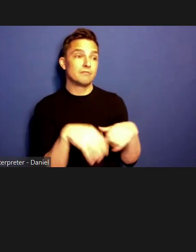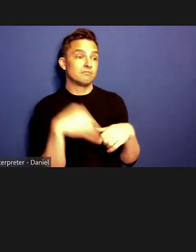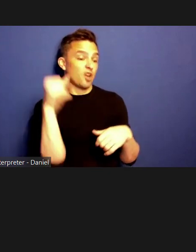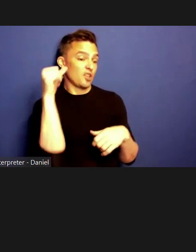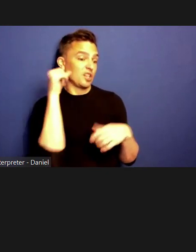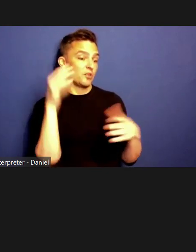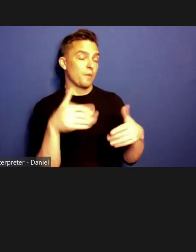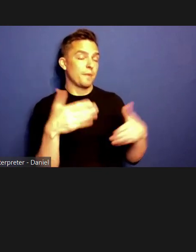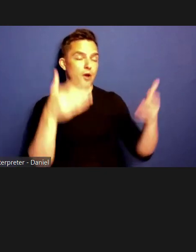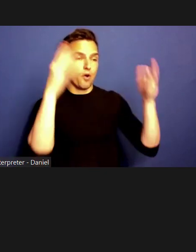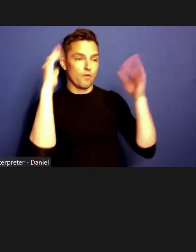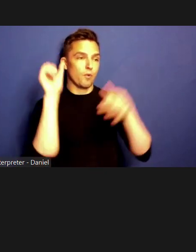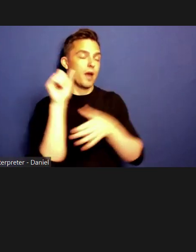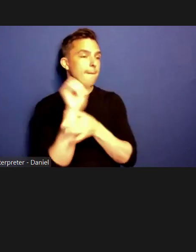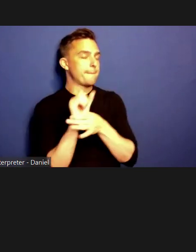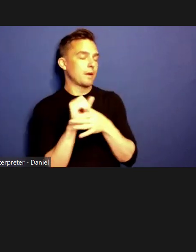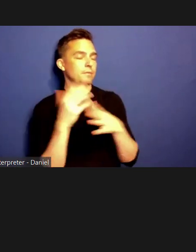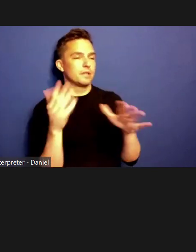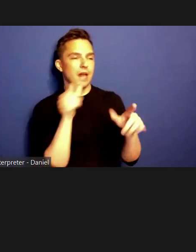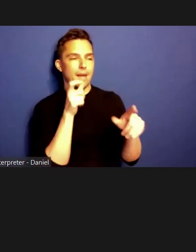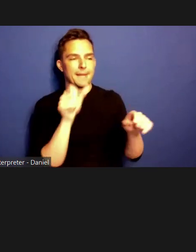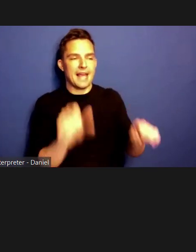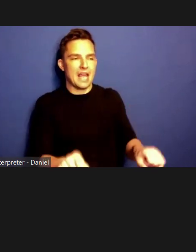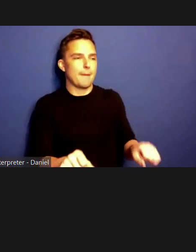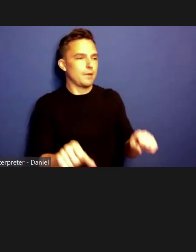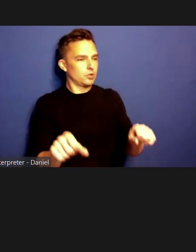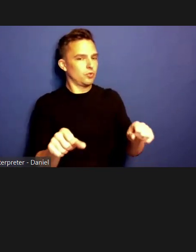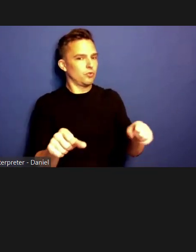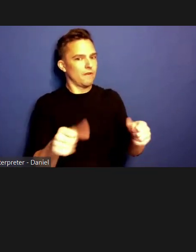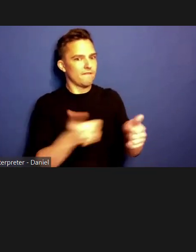to follow up on the children that actually need to be seen by them.